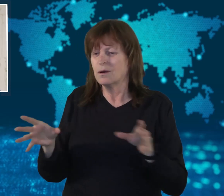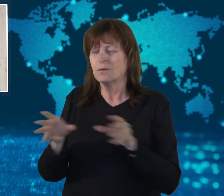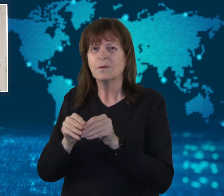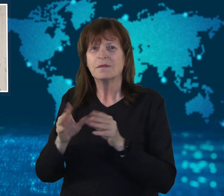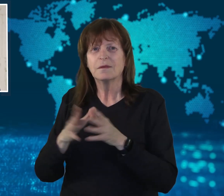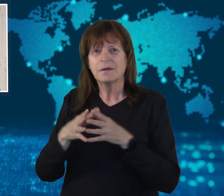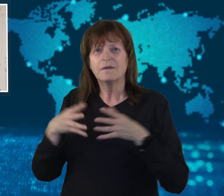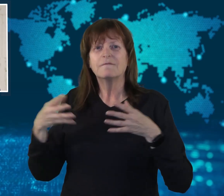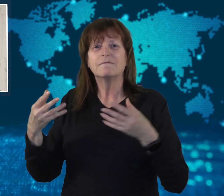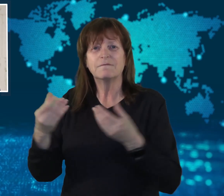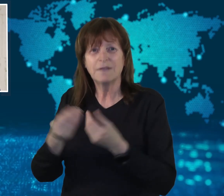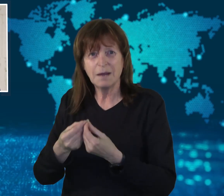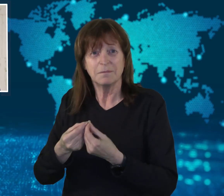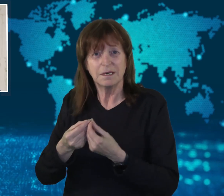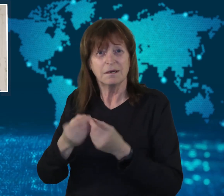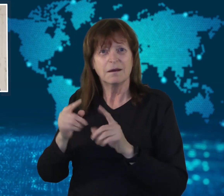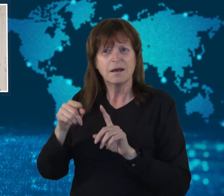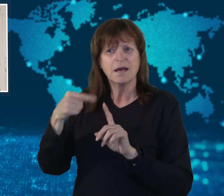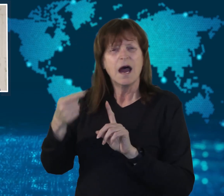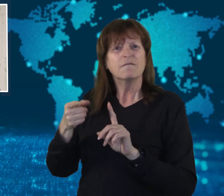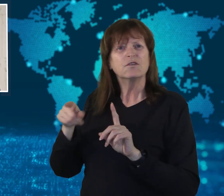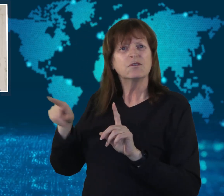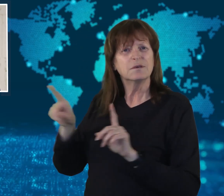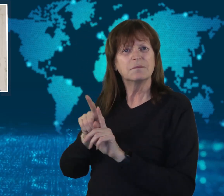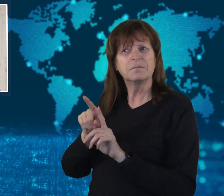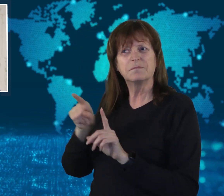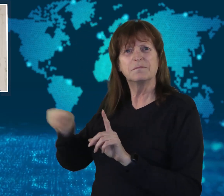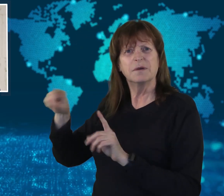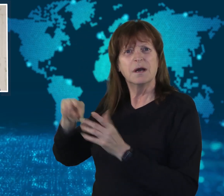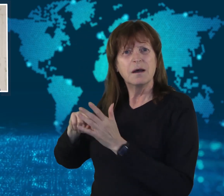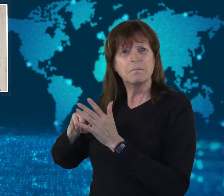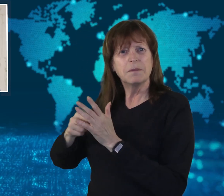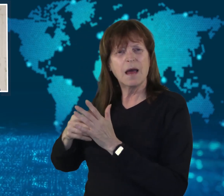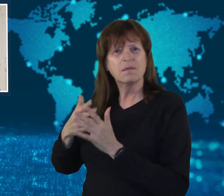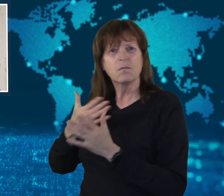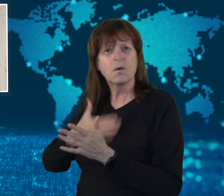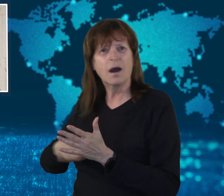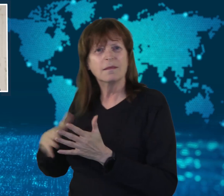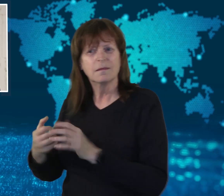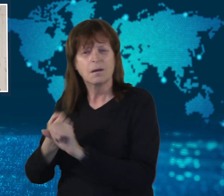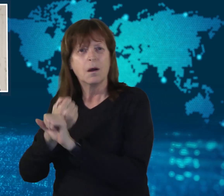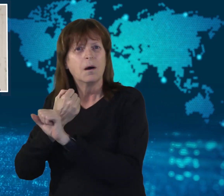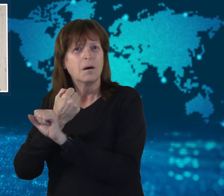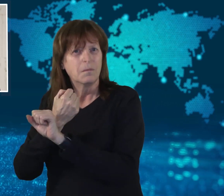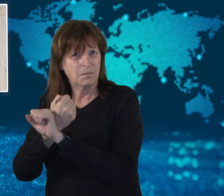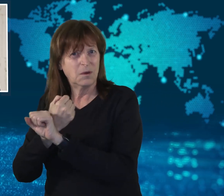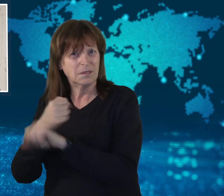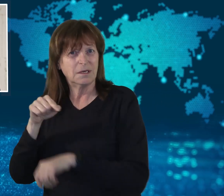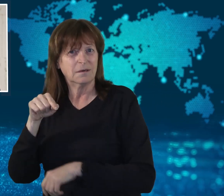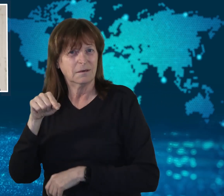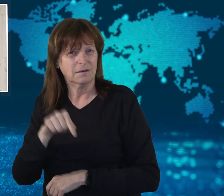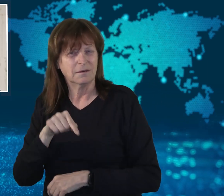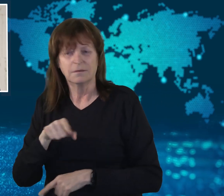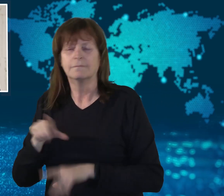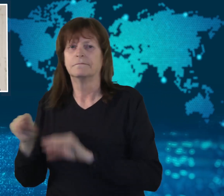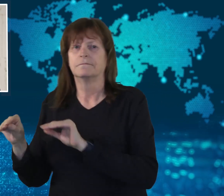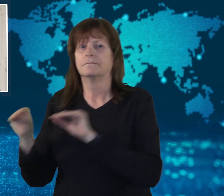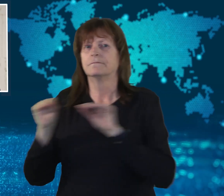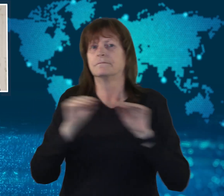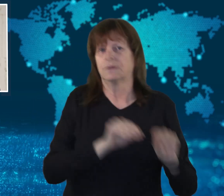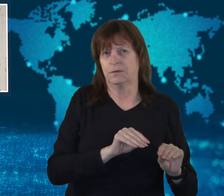He moved to the US with his family after there was an attempt to poison him.